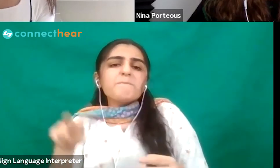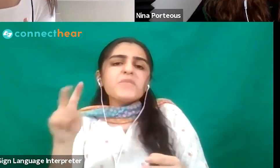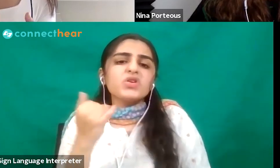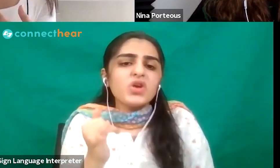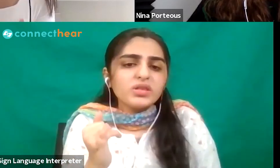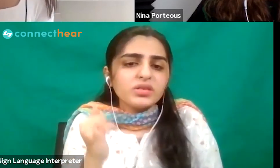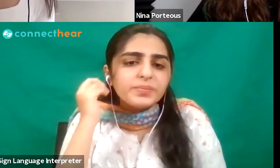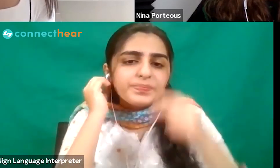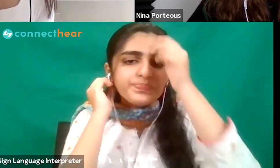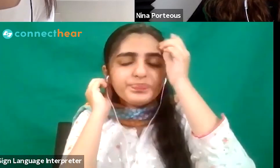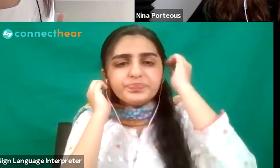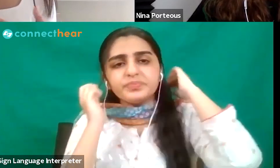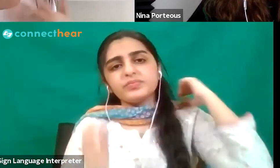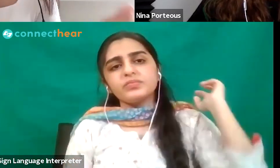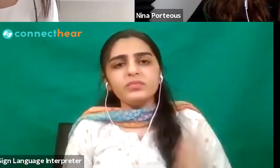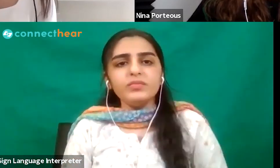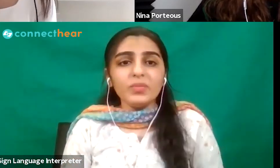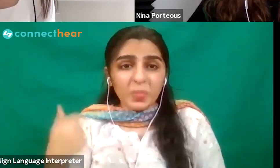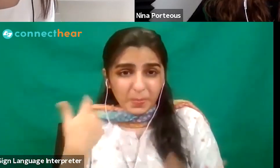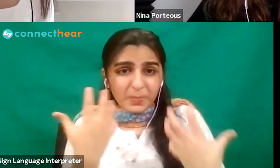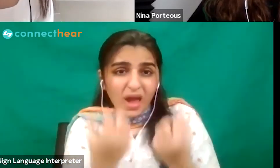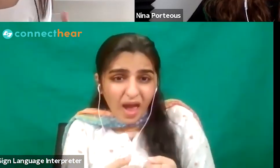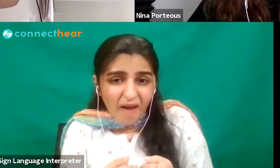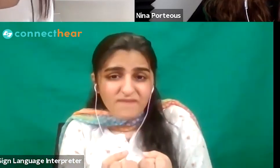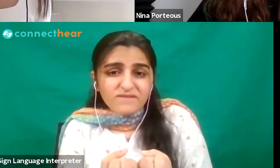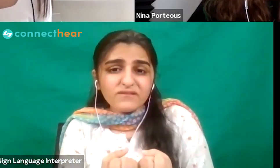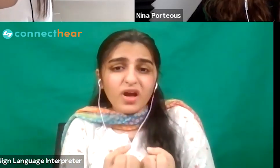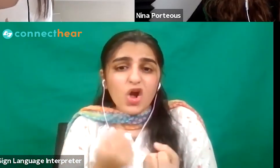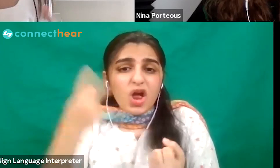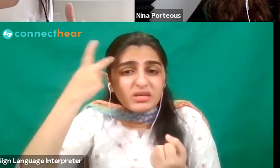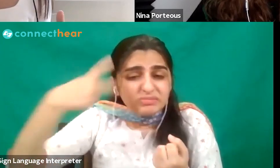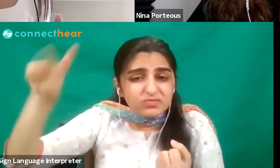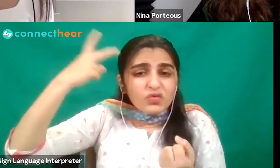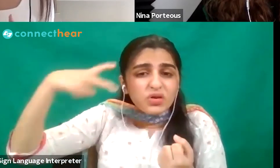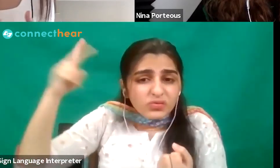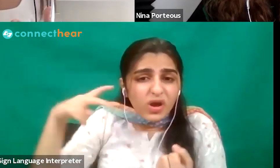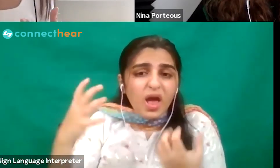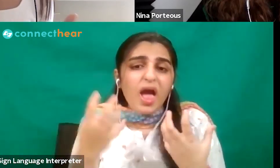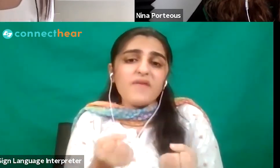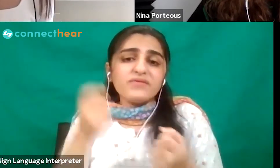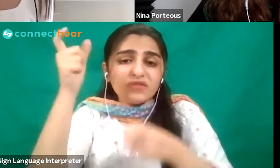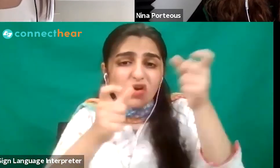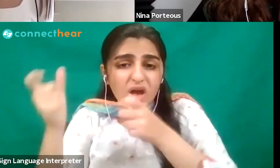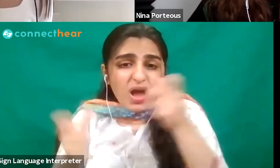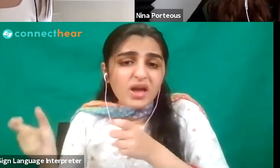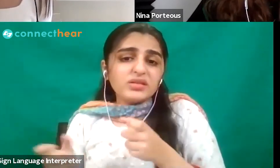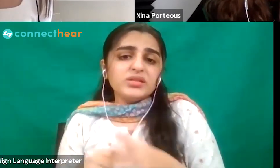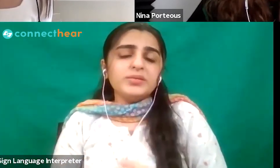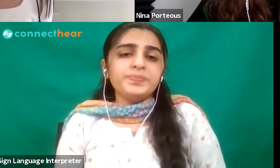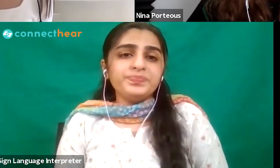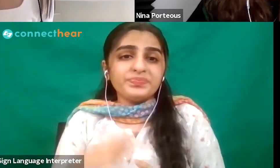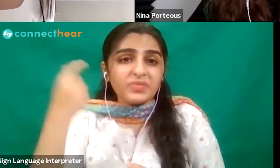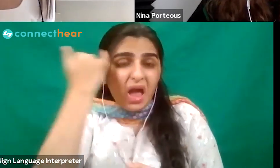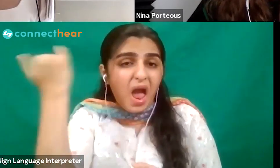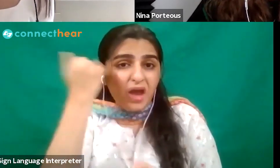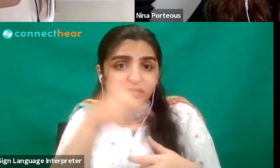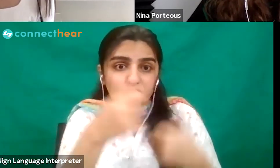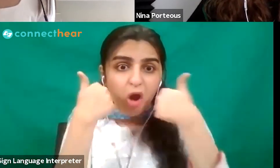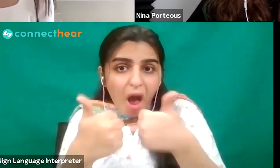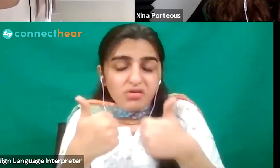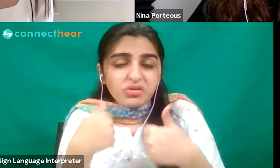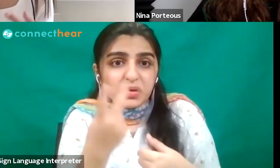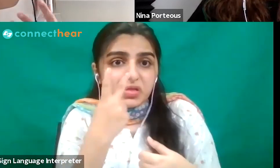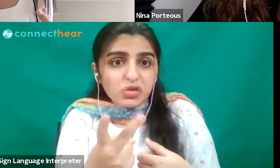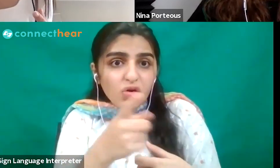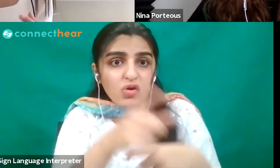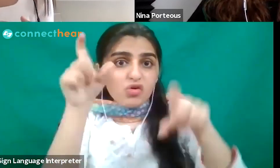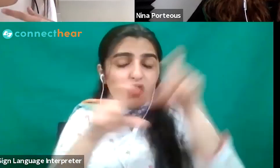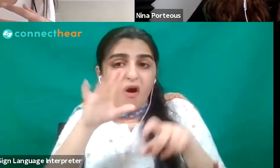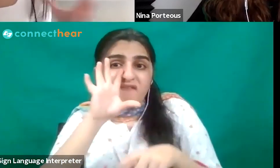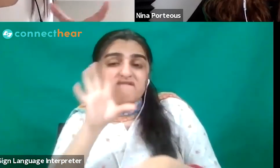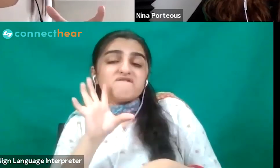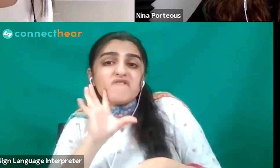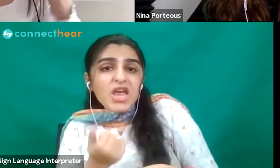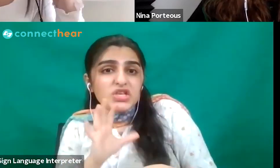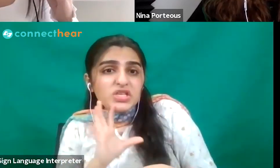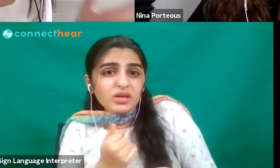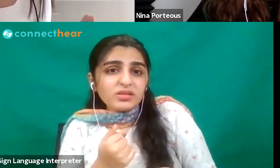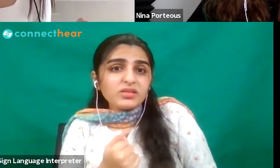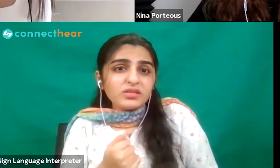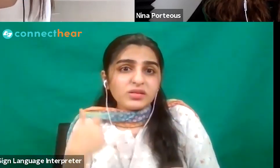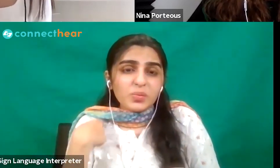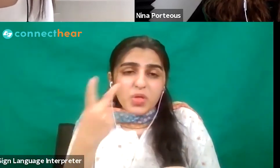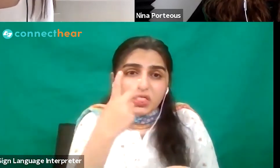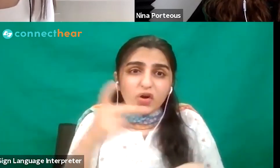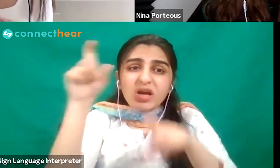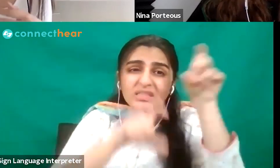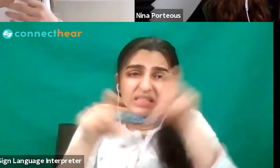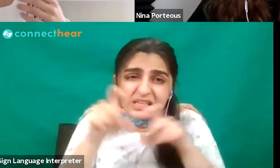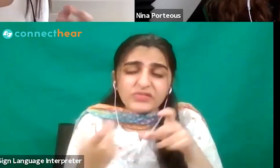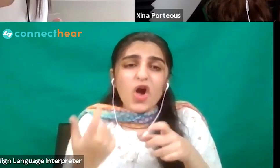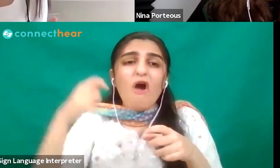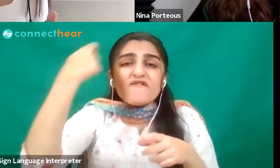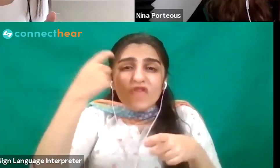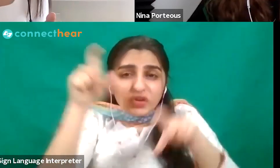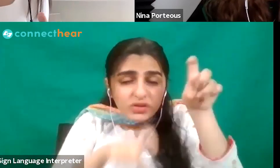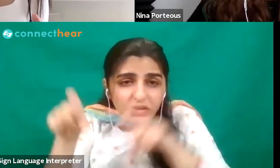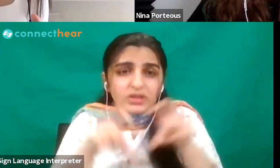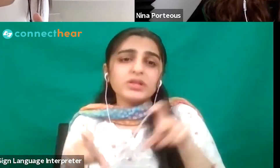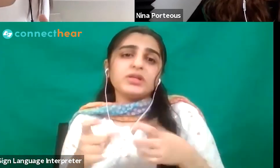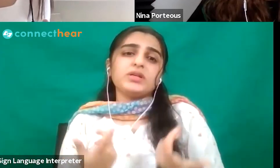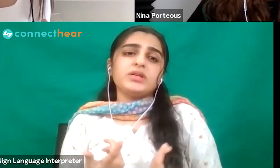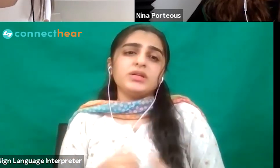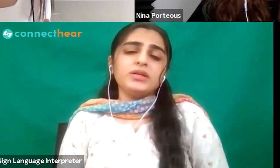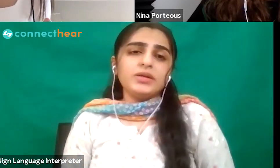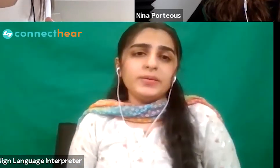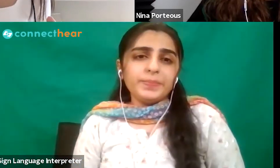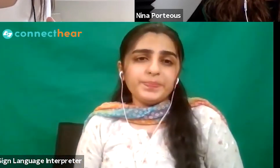working and I just I tried this and it's like, what is it she um so yeah so they helped me here, but they can be uncomfortable sometimes. Wow, like I never even thought about that but obviously Of course someone can be legit literally anything.